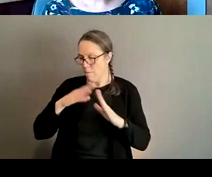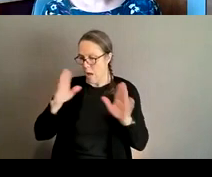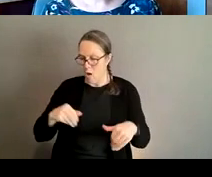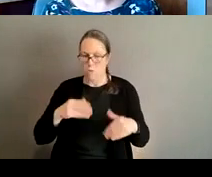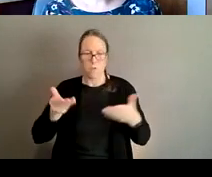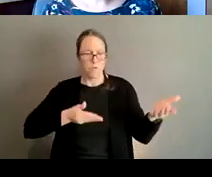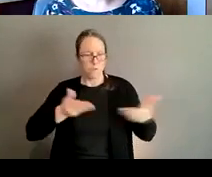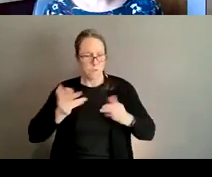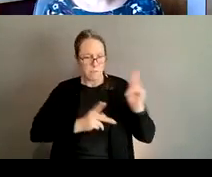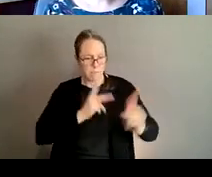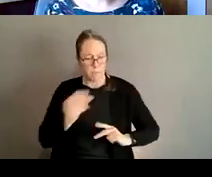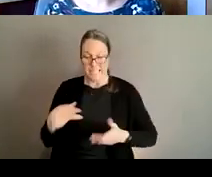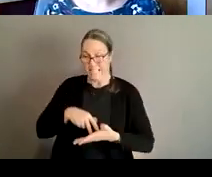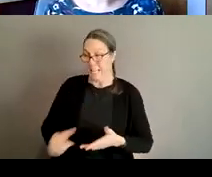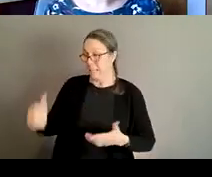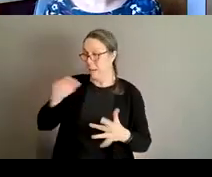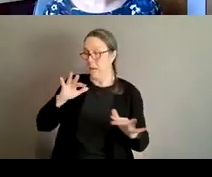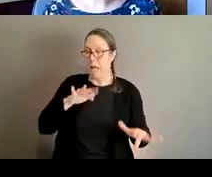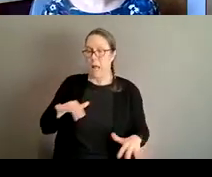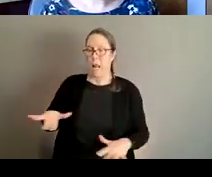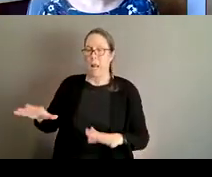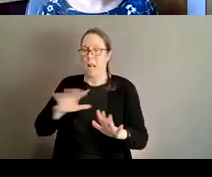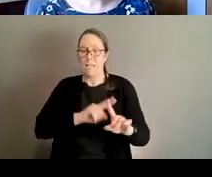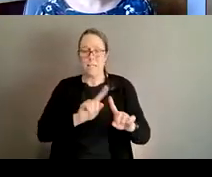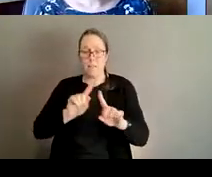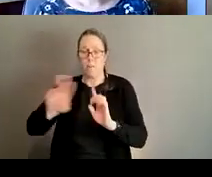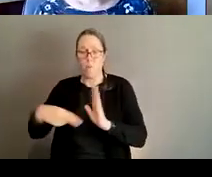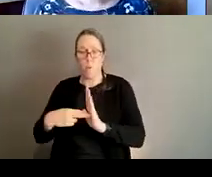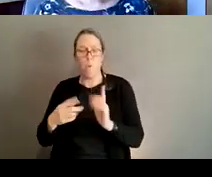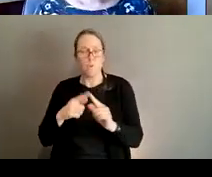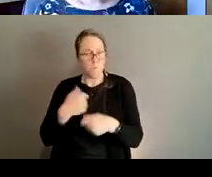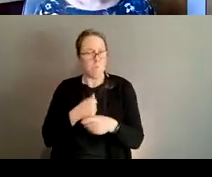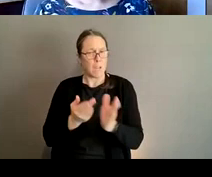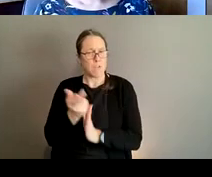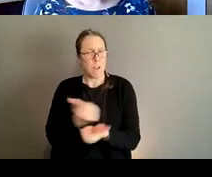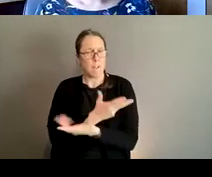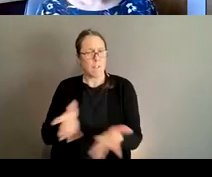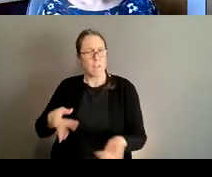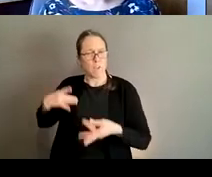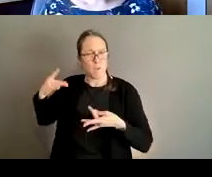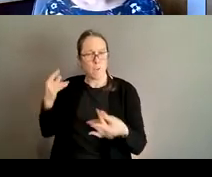in the back and make sure that everything went smoothly. So they did the conference,